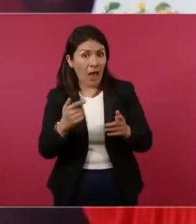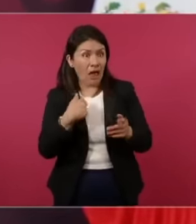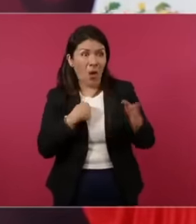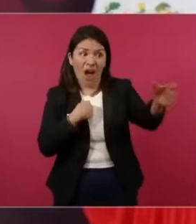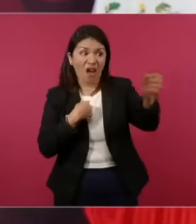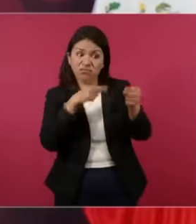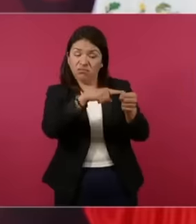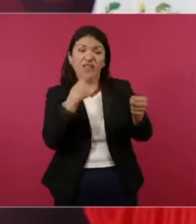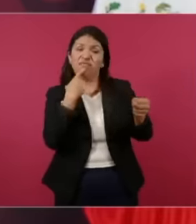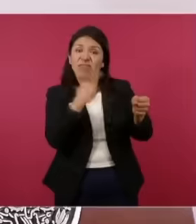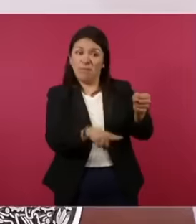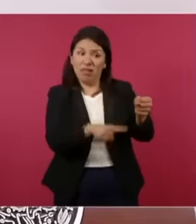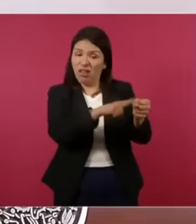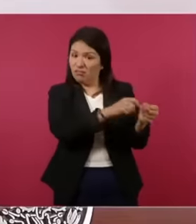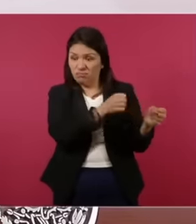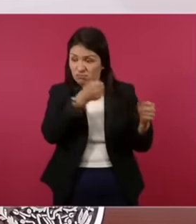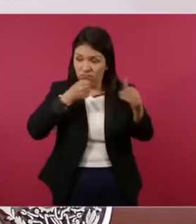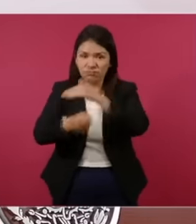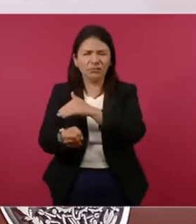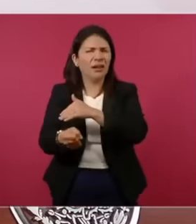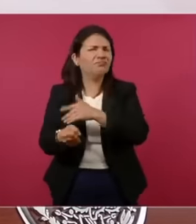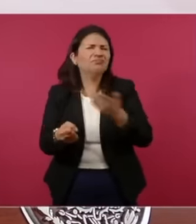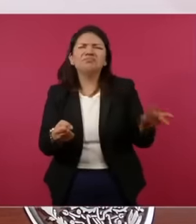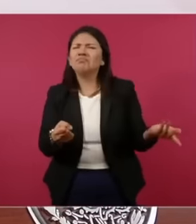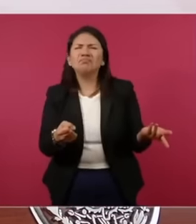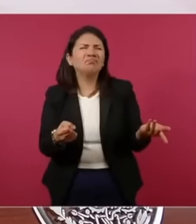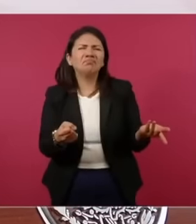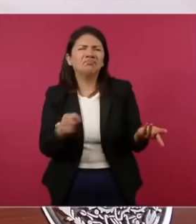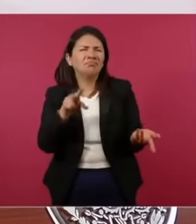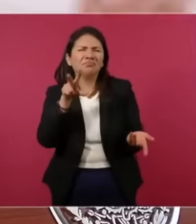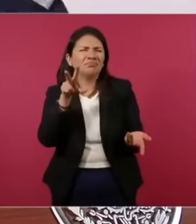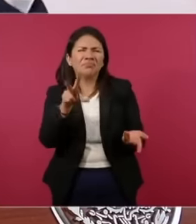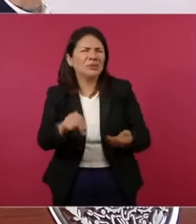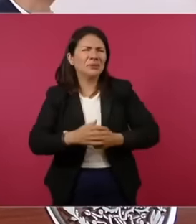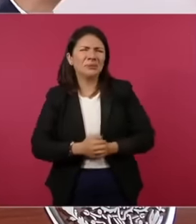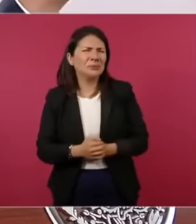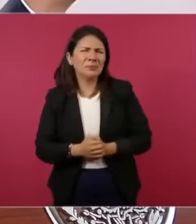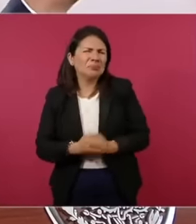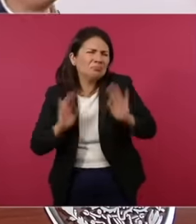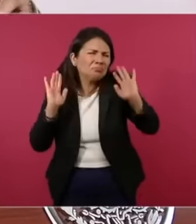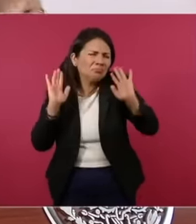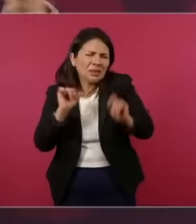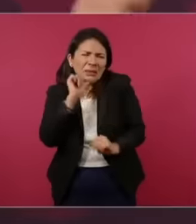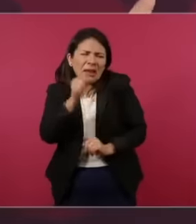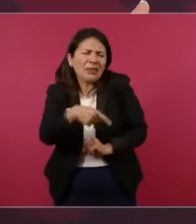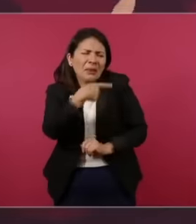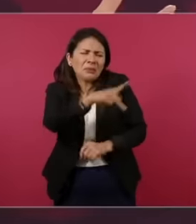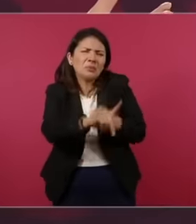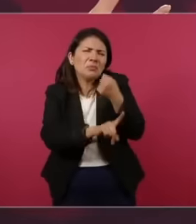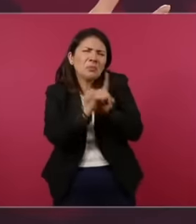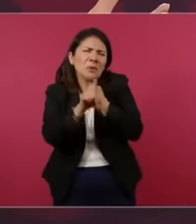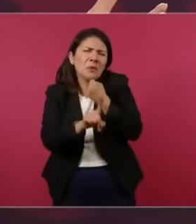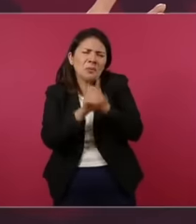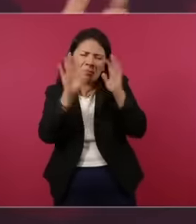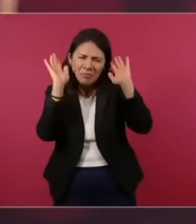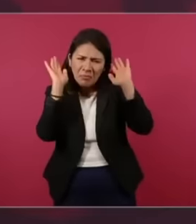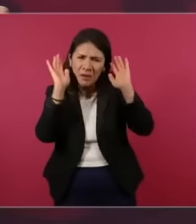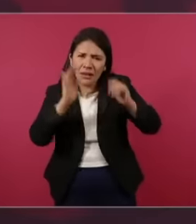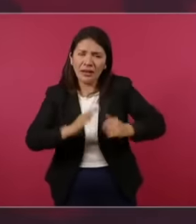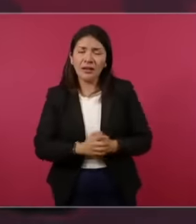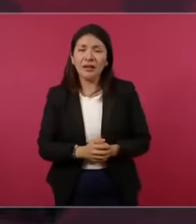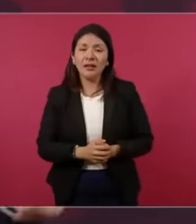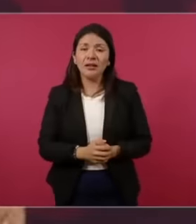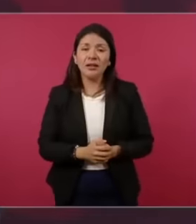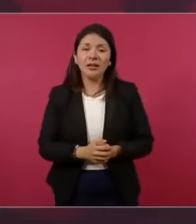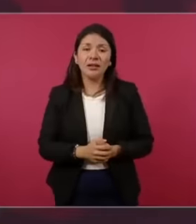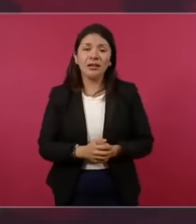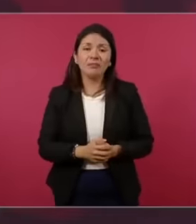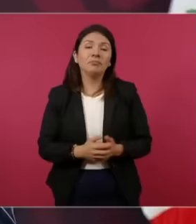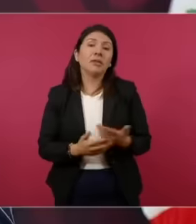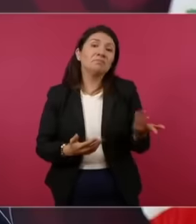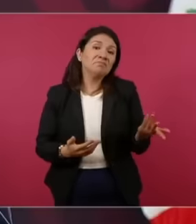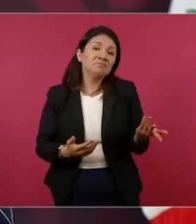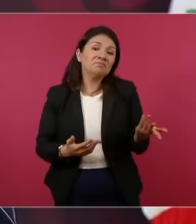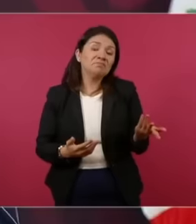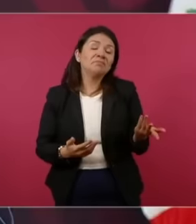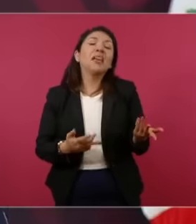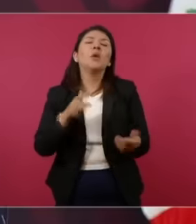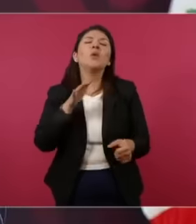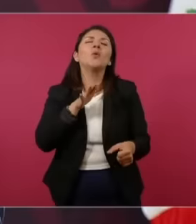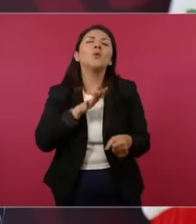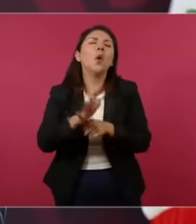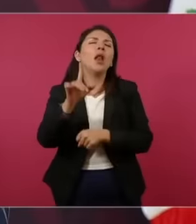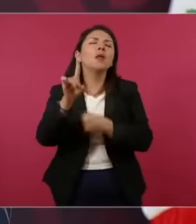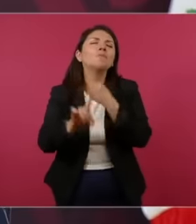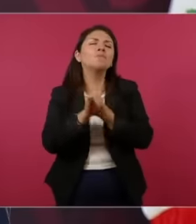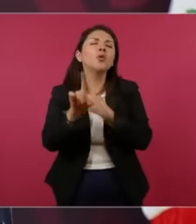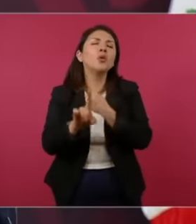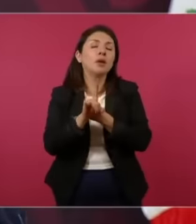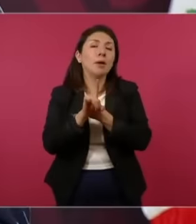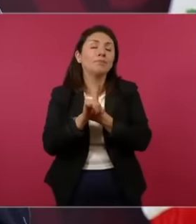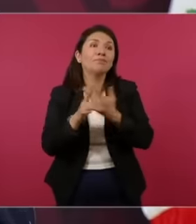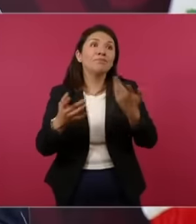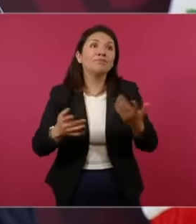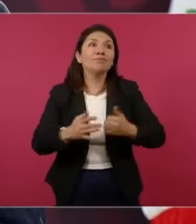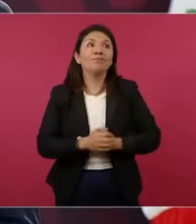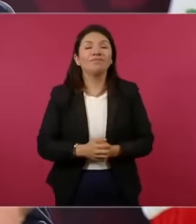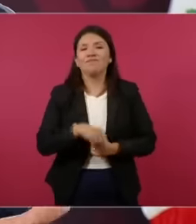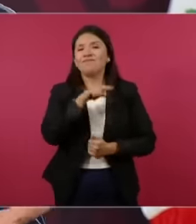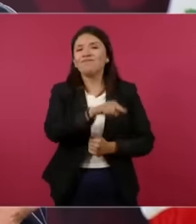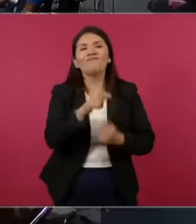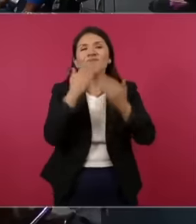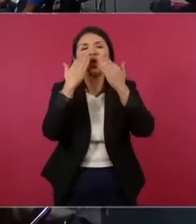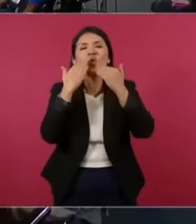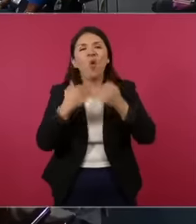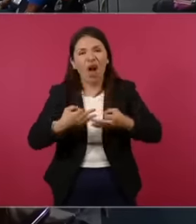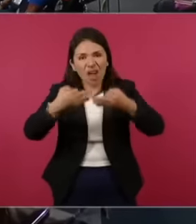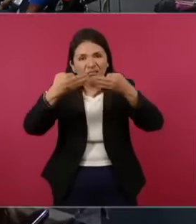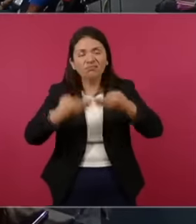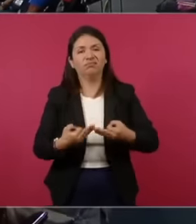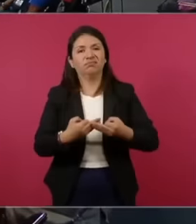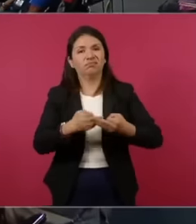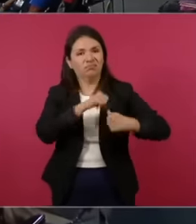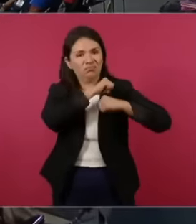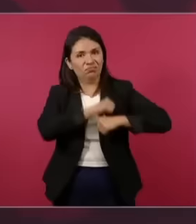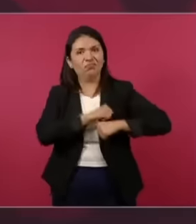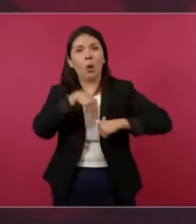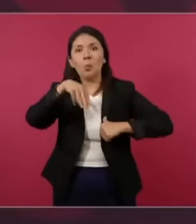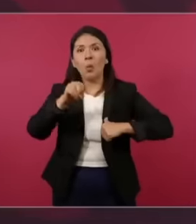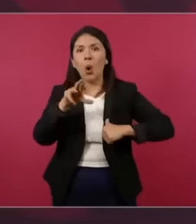nothing, her problem, her problem is that by not having moral authority, well,